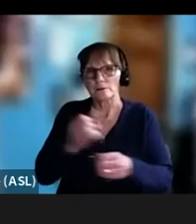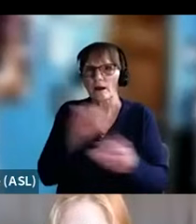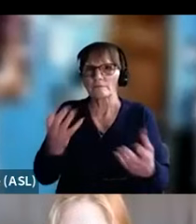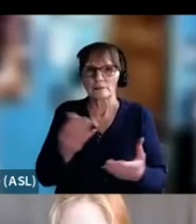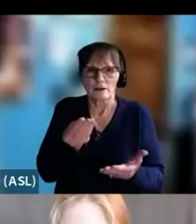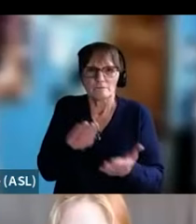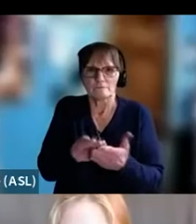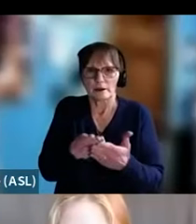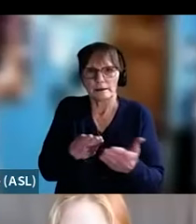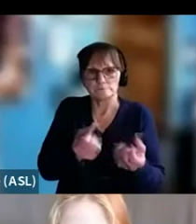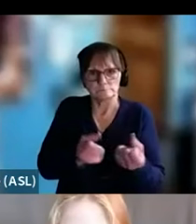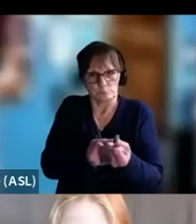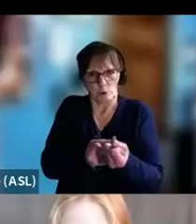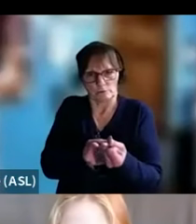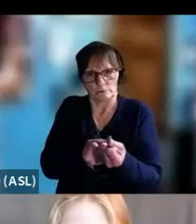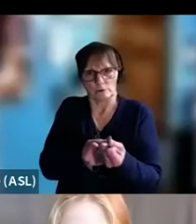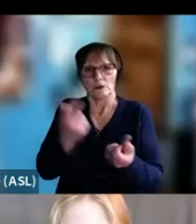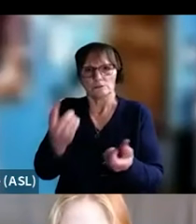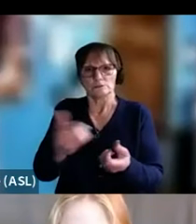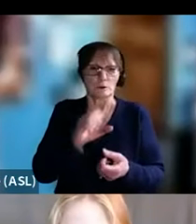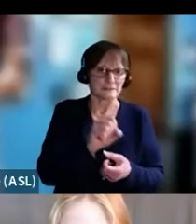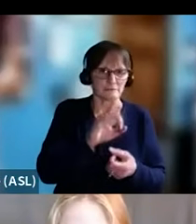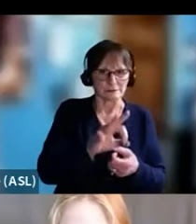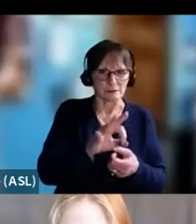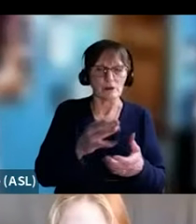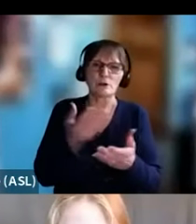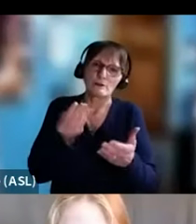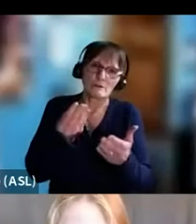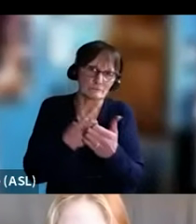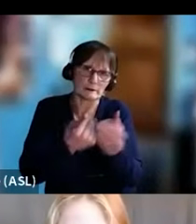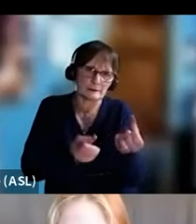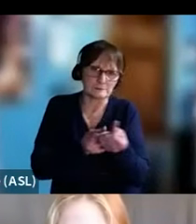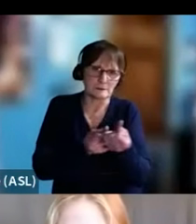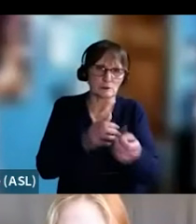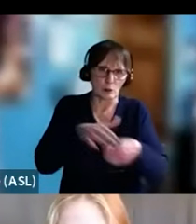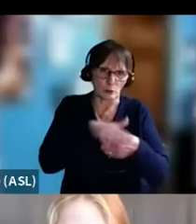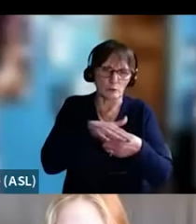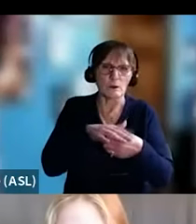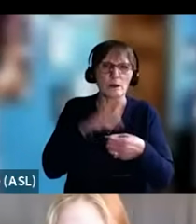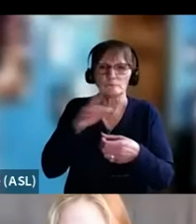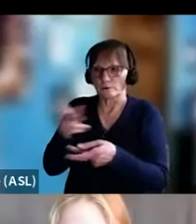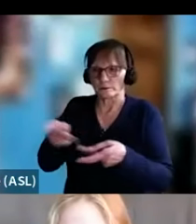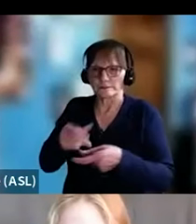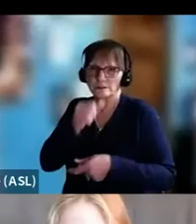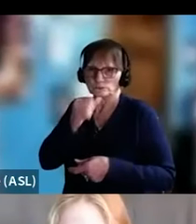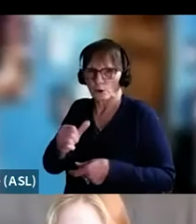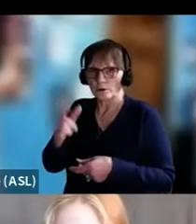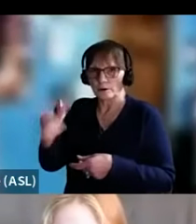You know, like in San Francisco there is funding, there's a lot of local funding but for places that don't, there's still a role to play.